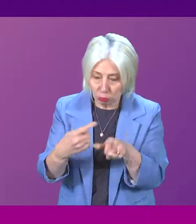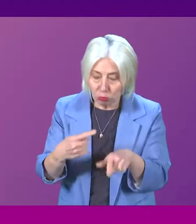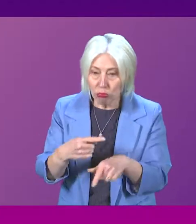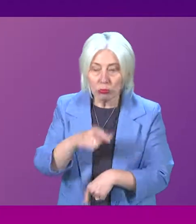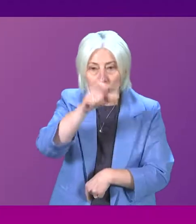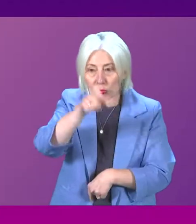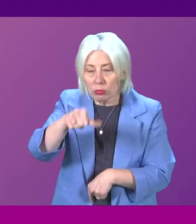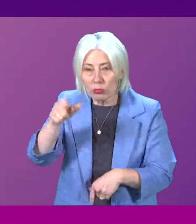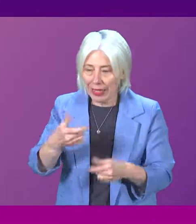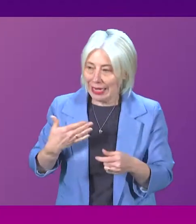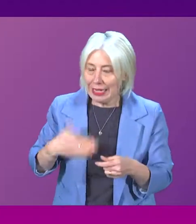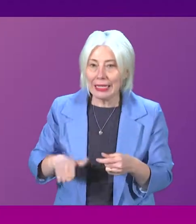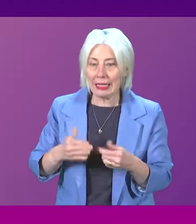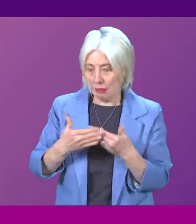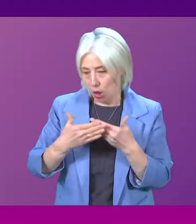who experience long Covid.